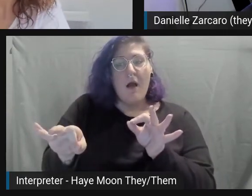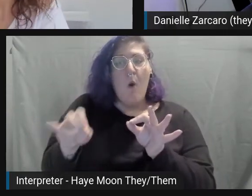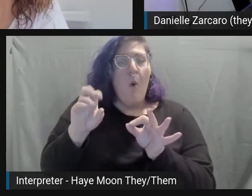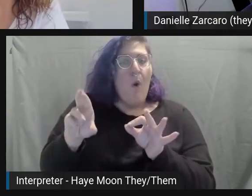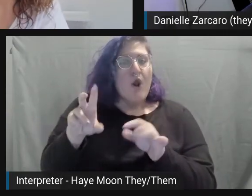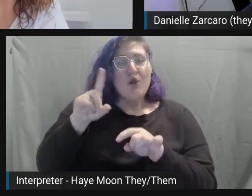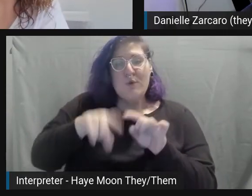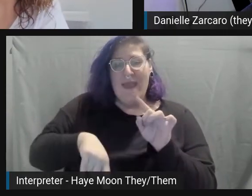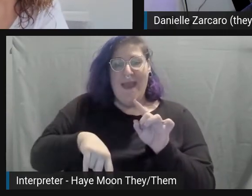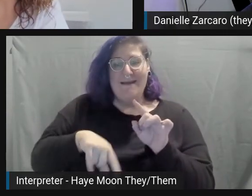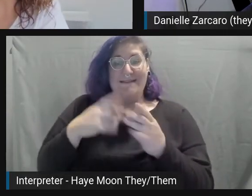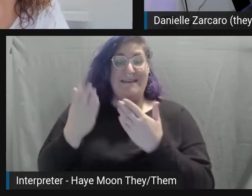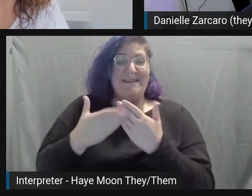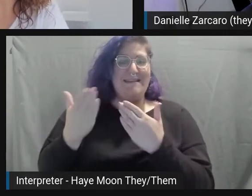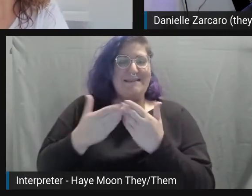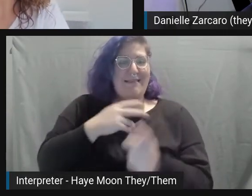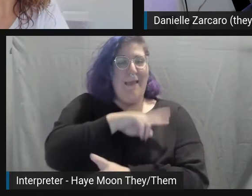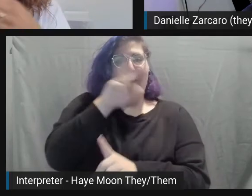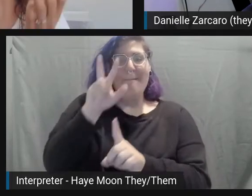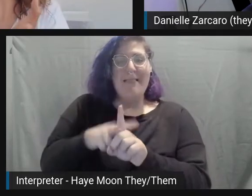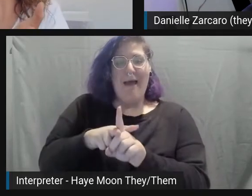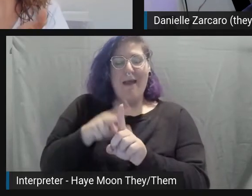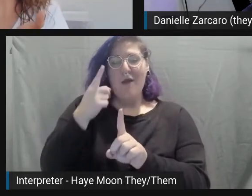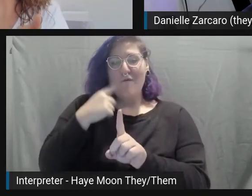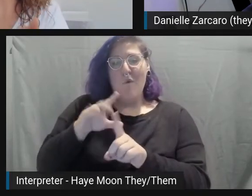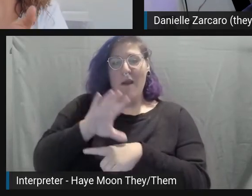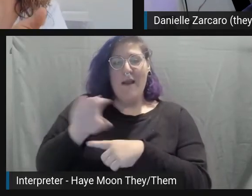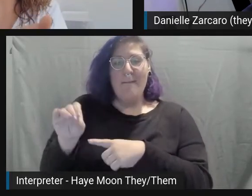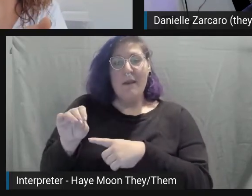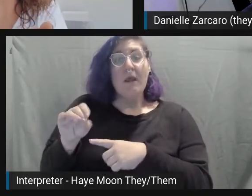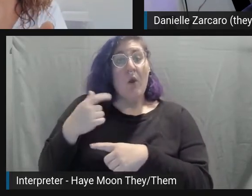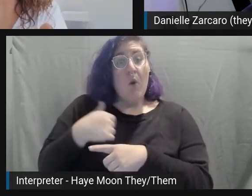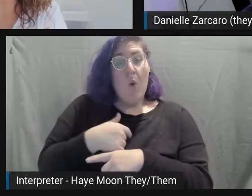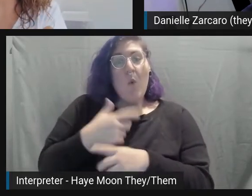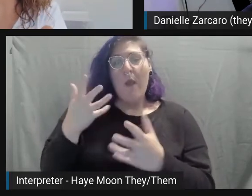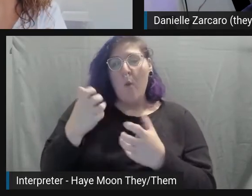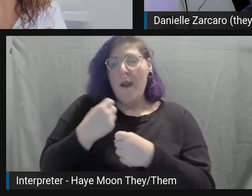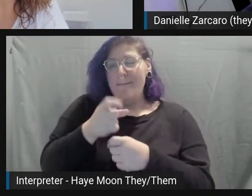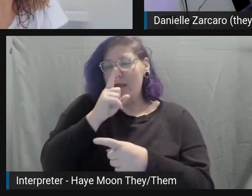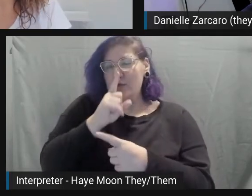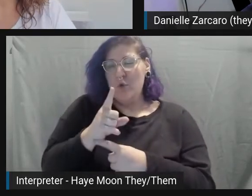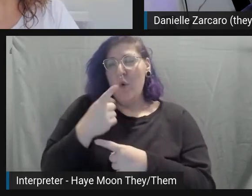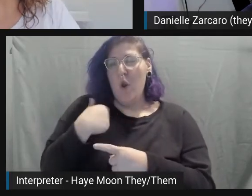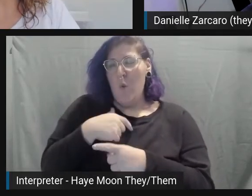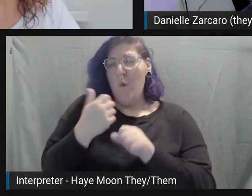we've focused on that as well. Then we have developers like yourself that we're developing websites